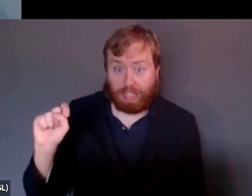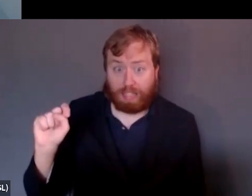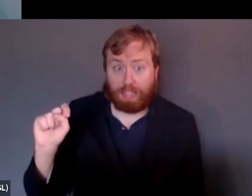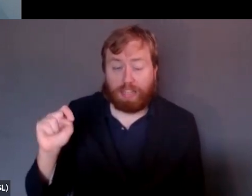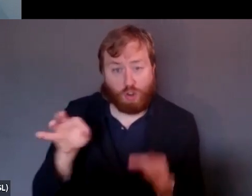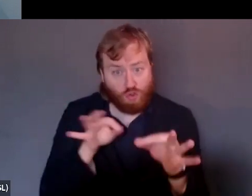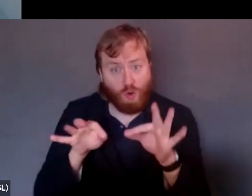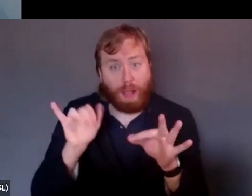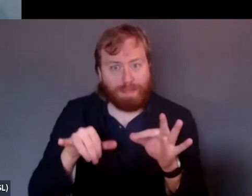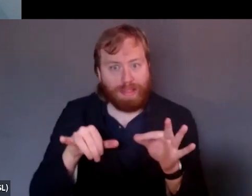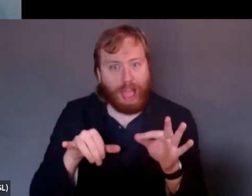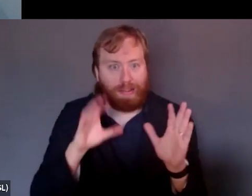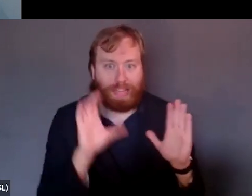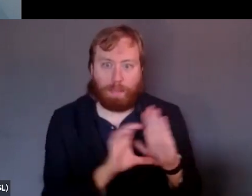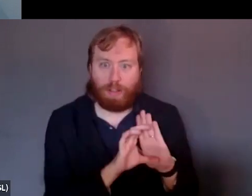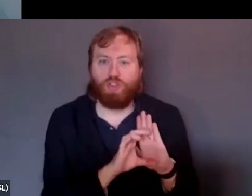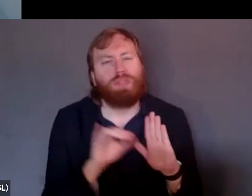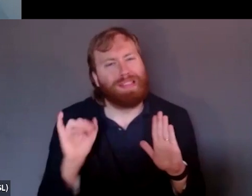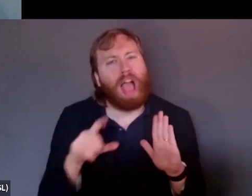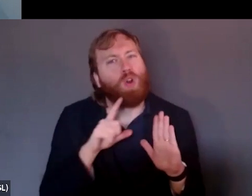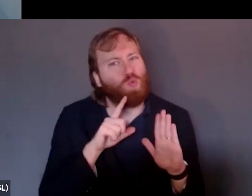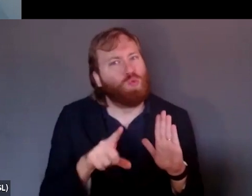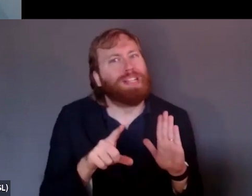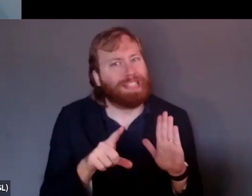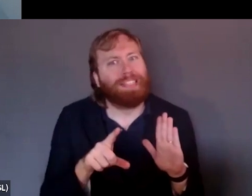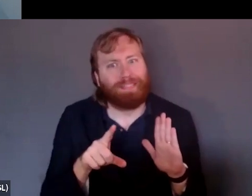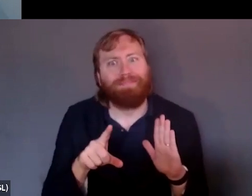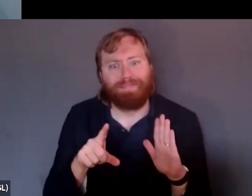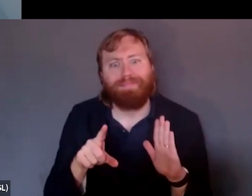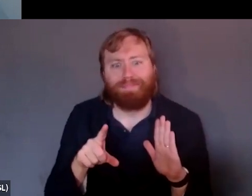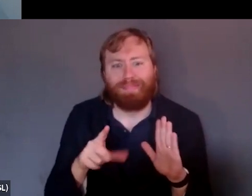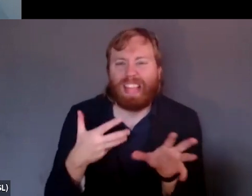That's one of the things that they are in. They update those frequently,